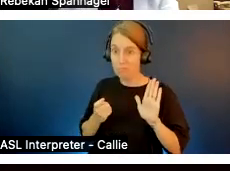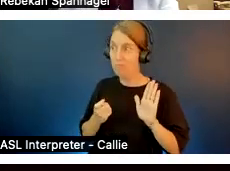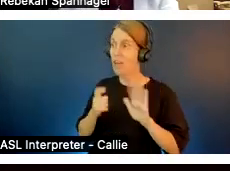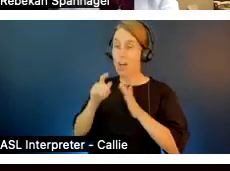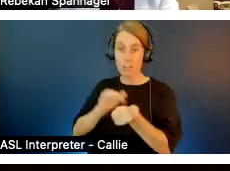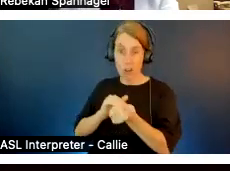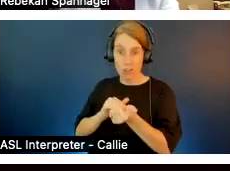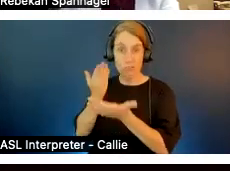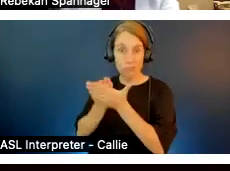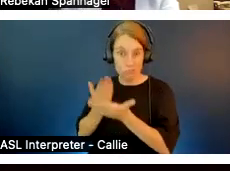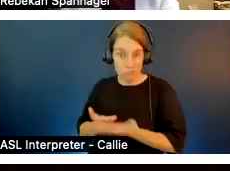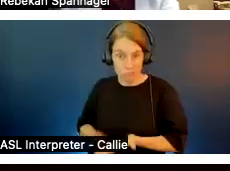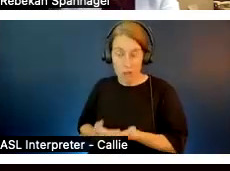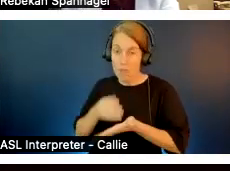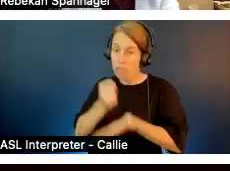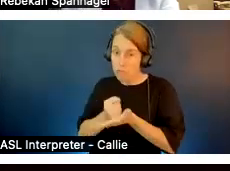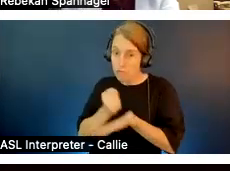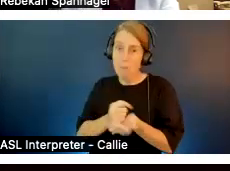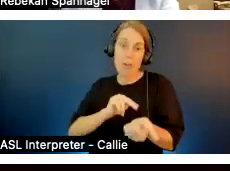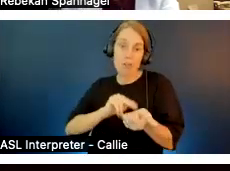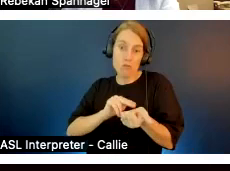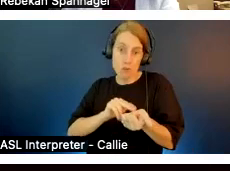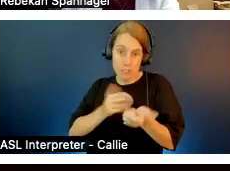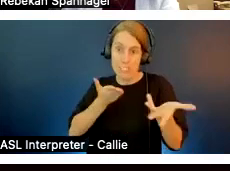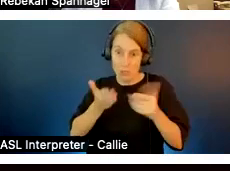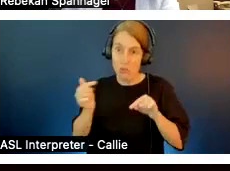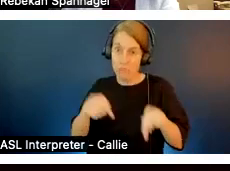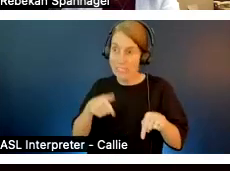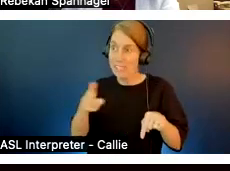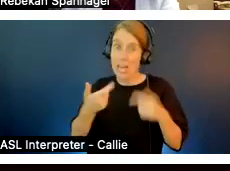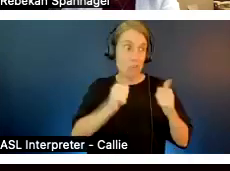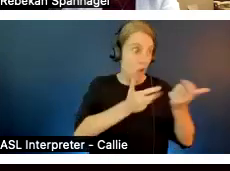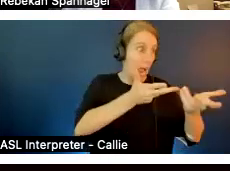your service coordinator to try to get providers in and the services are still not being provided